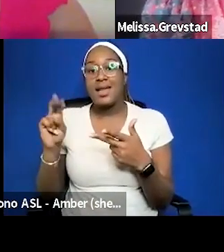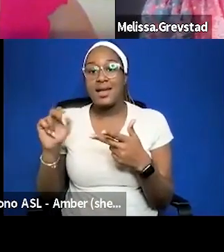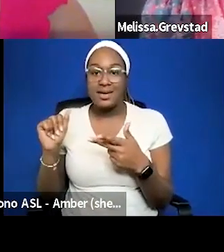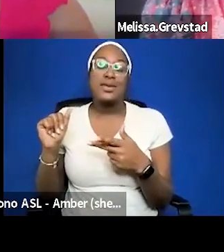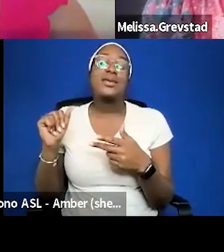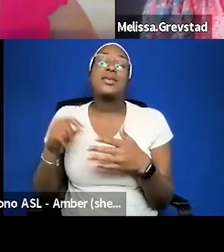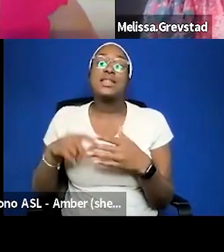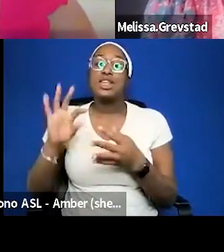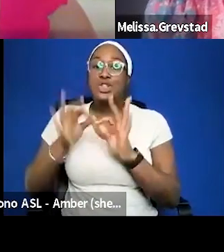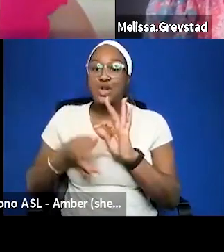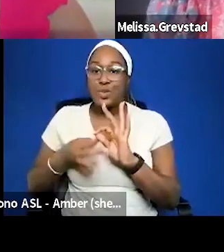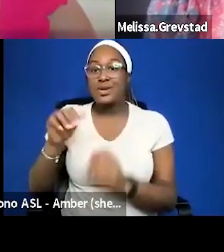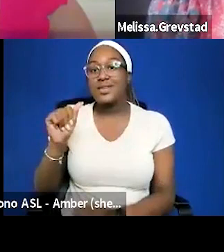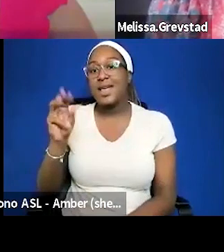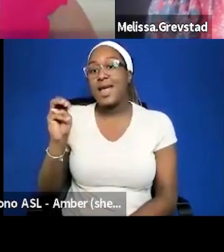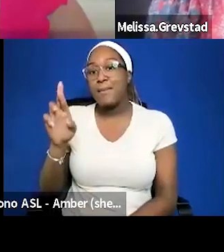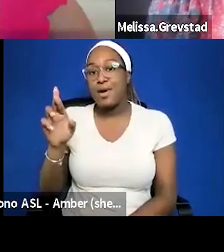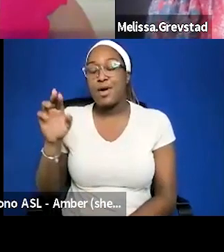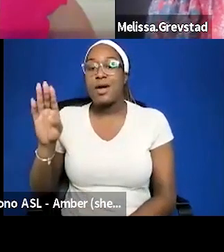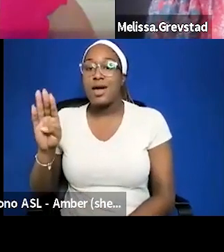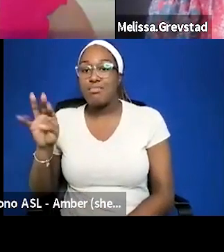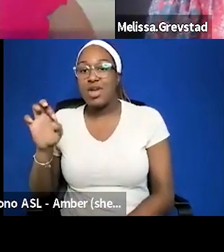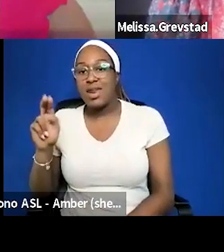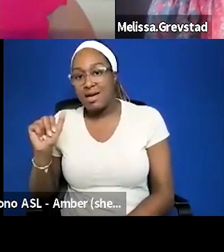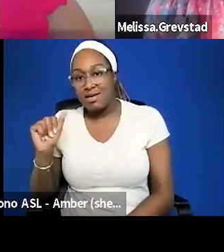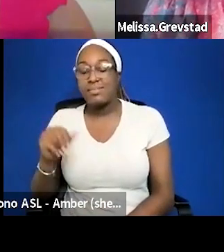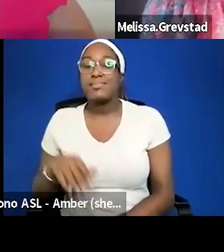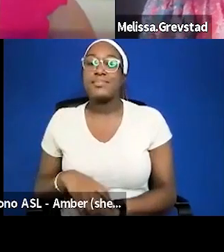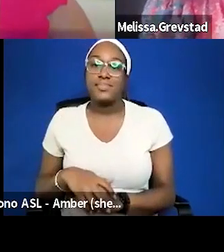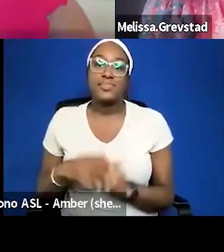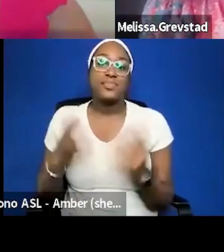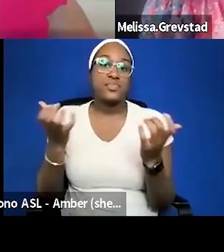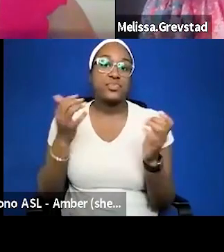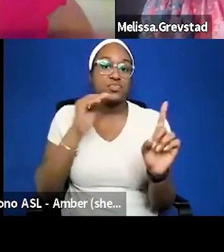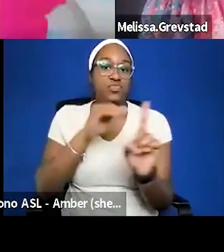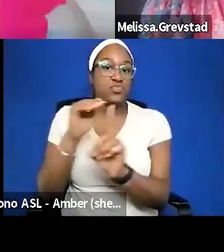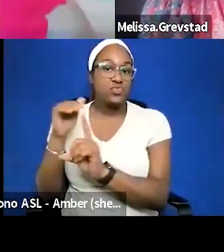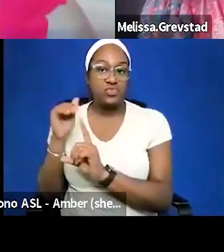Amber and Brianna, I just want to remind our community